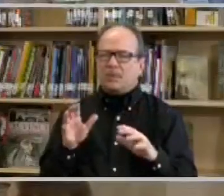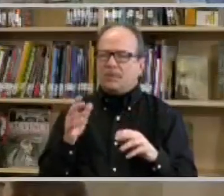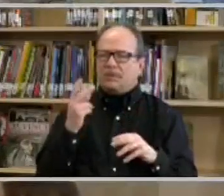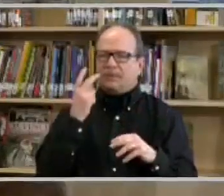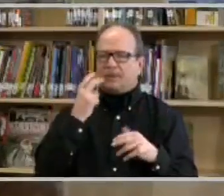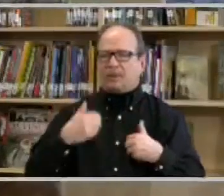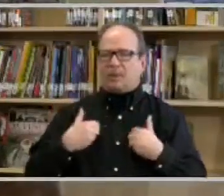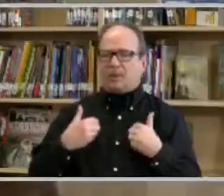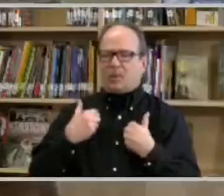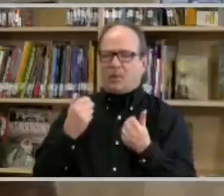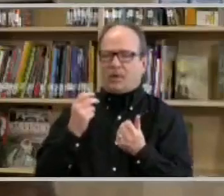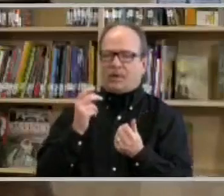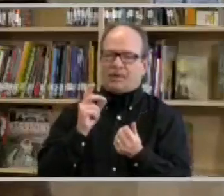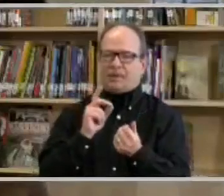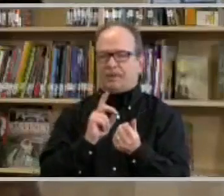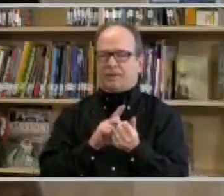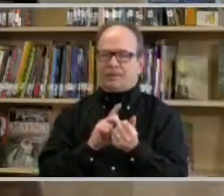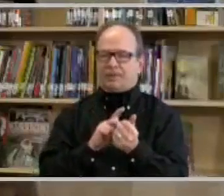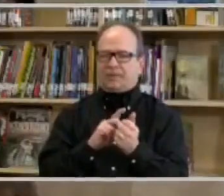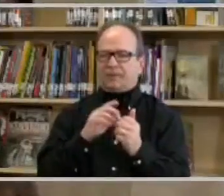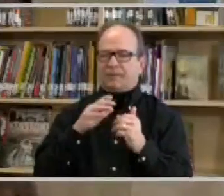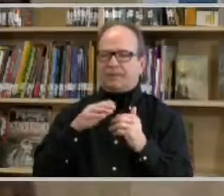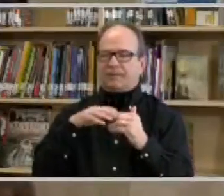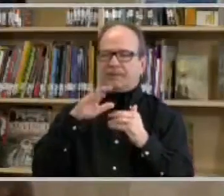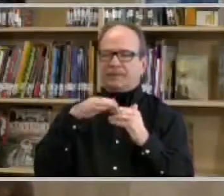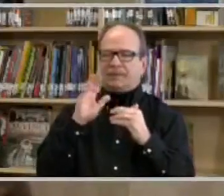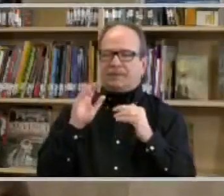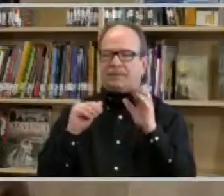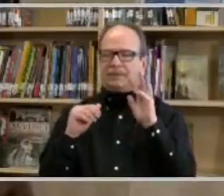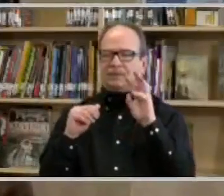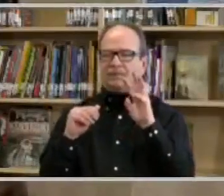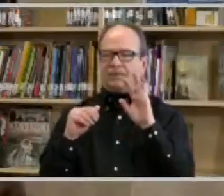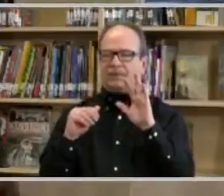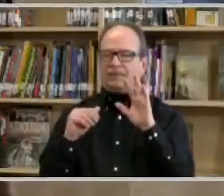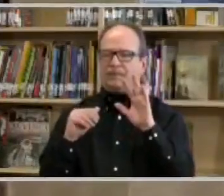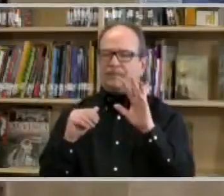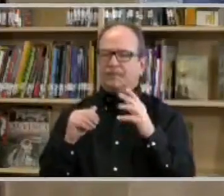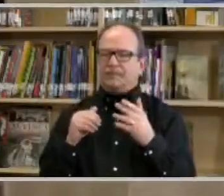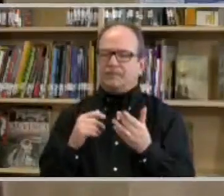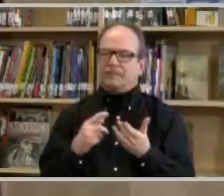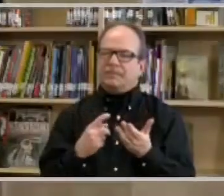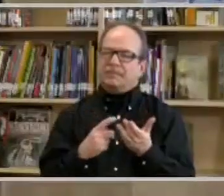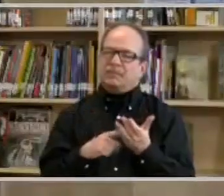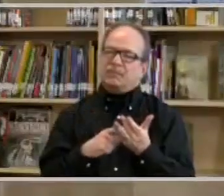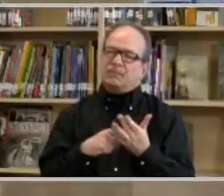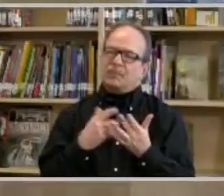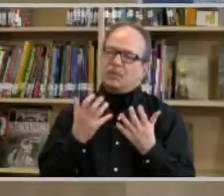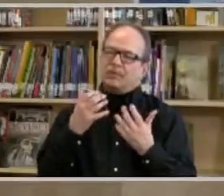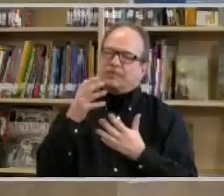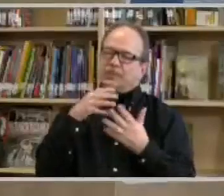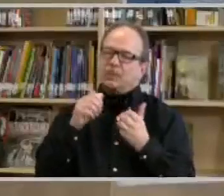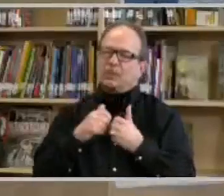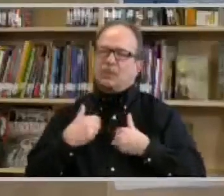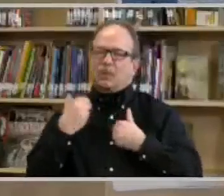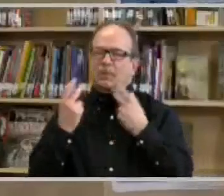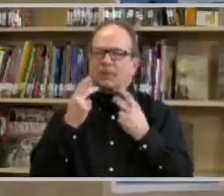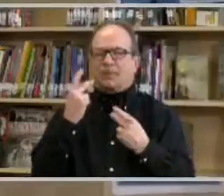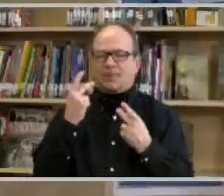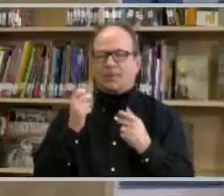WANT TO SEE ANYBODY YOUNGER THAN 65, BUT MOST WOULD SAY THAT THEY WOULD LOVE TO SEE THE YOUNG